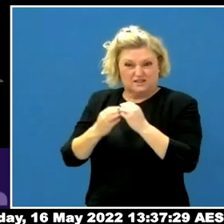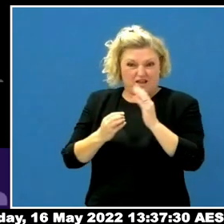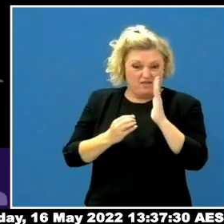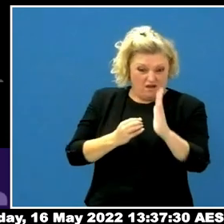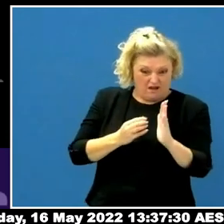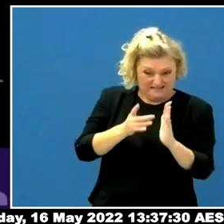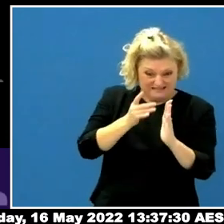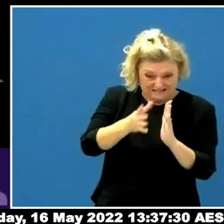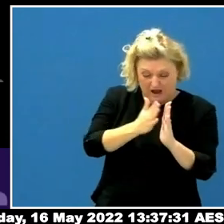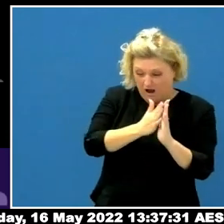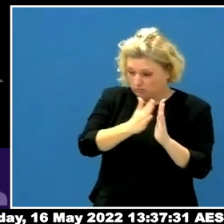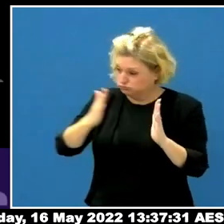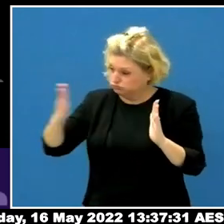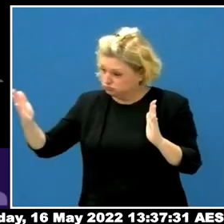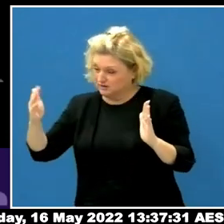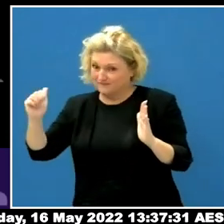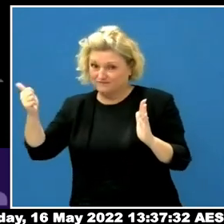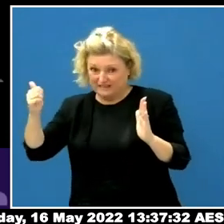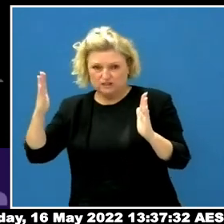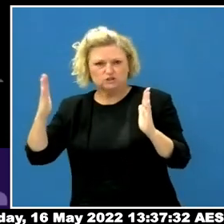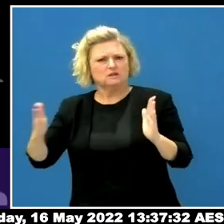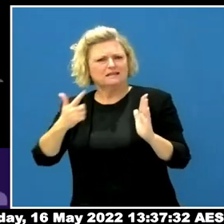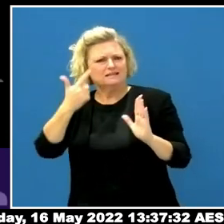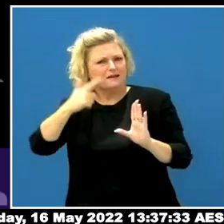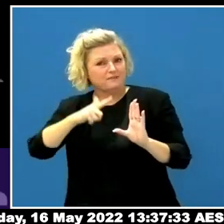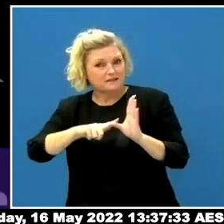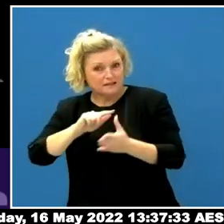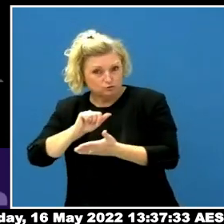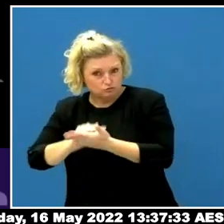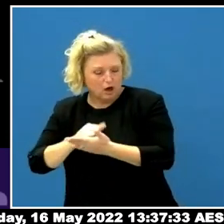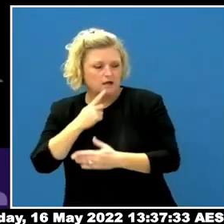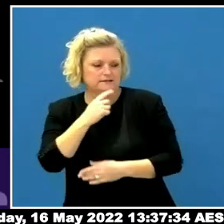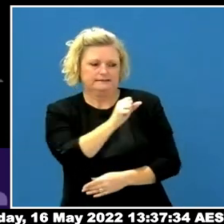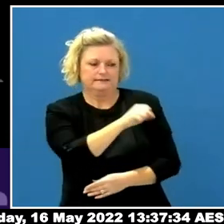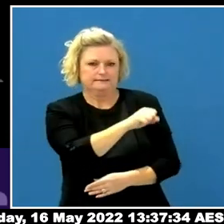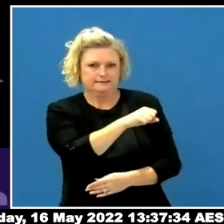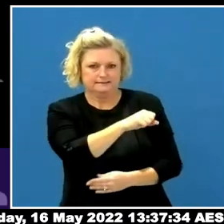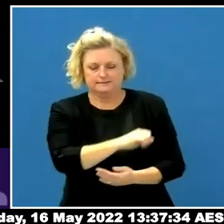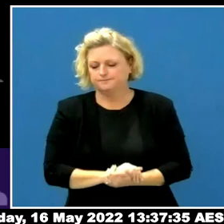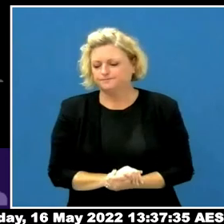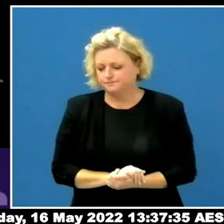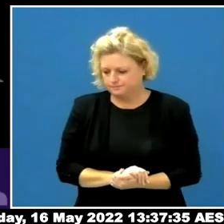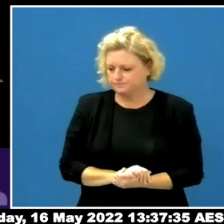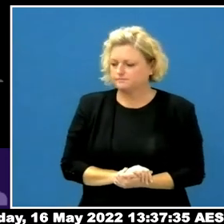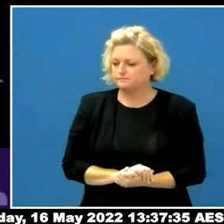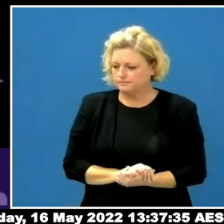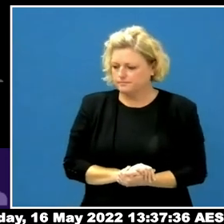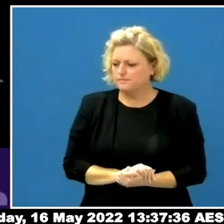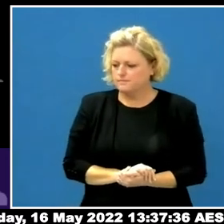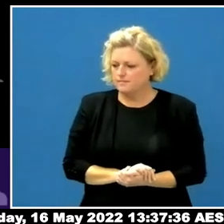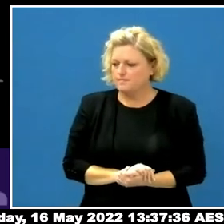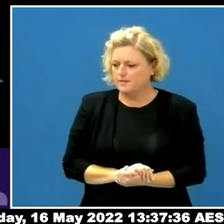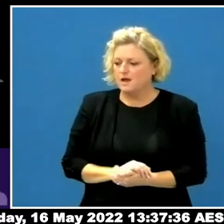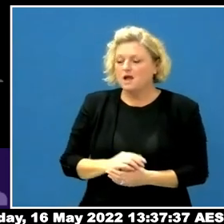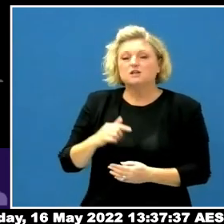And the decision as to what he would do post school, how did you - how was